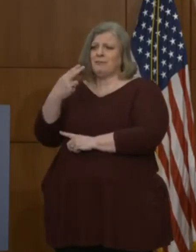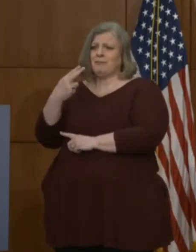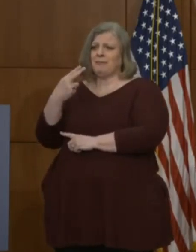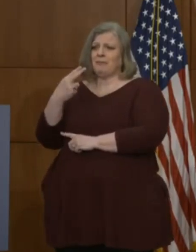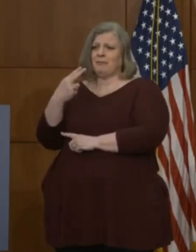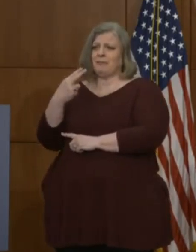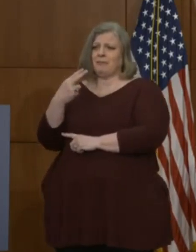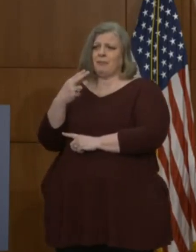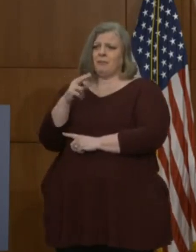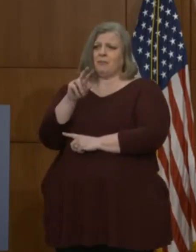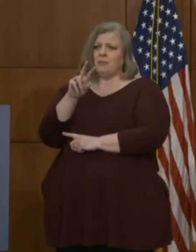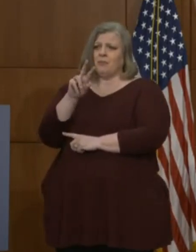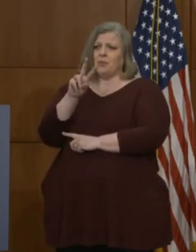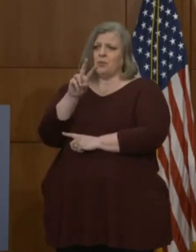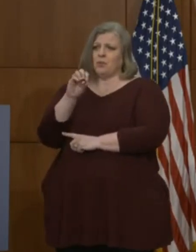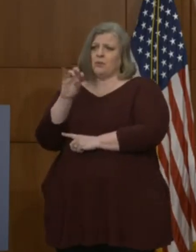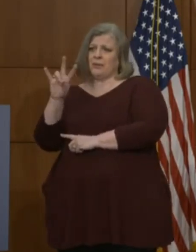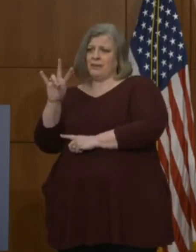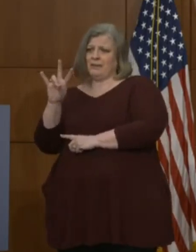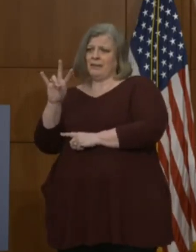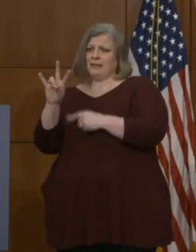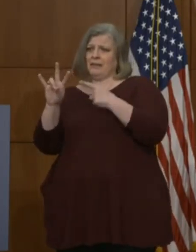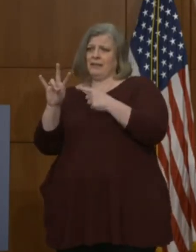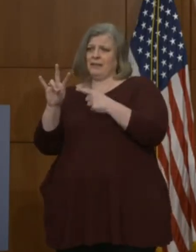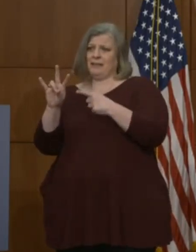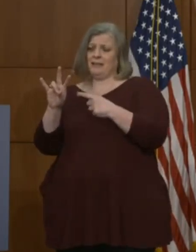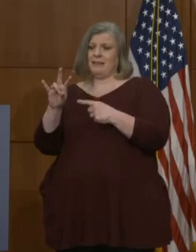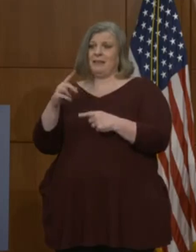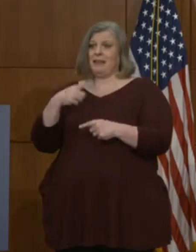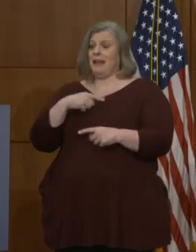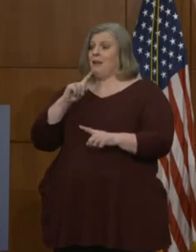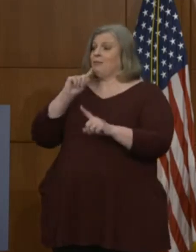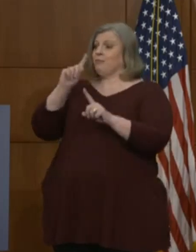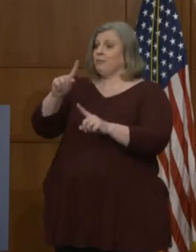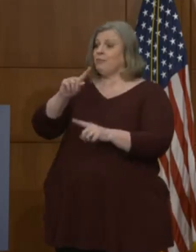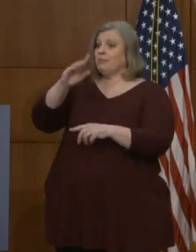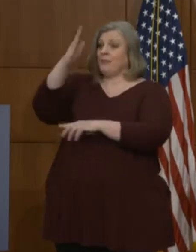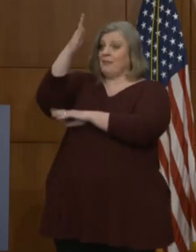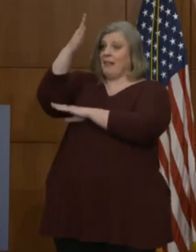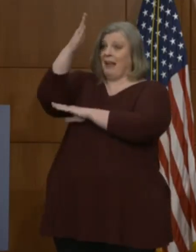VIRGINIA TECH IN TWO THOUSAND AND SEVEN. I HAVE ORDERED ALL AND SEVEN. I HAVE ORDERED ALL FLAGS ACROSS THE STATE TO BE